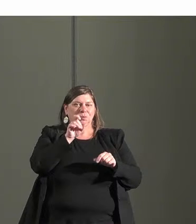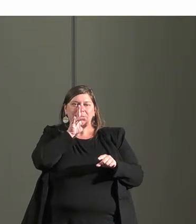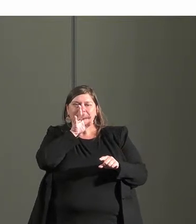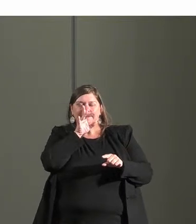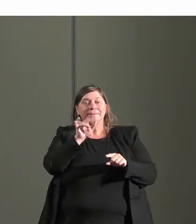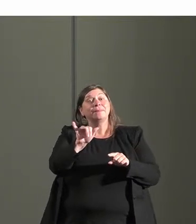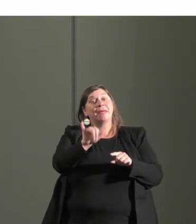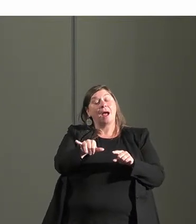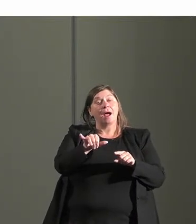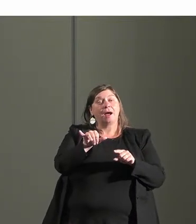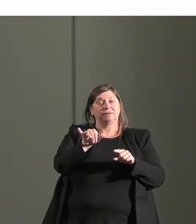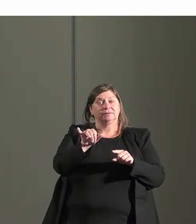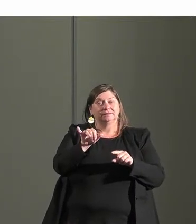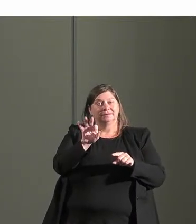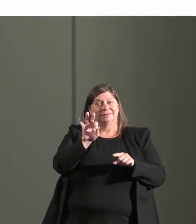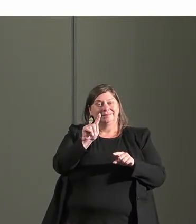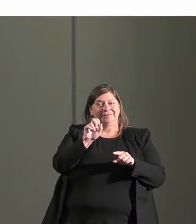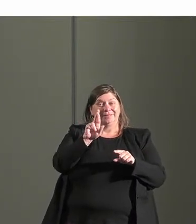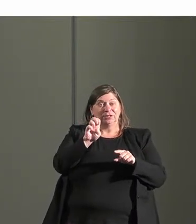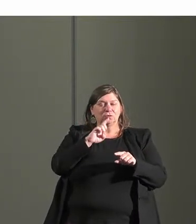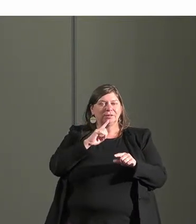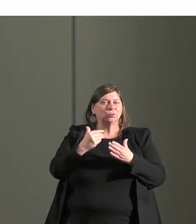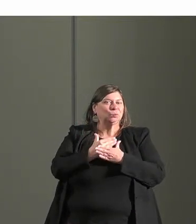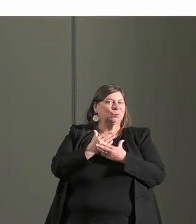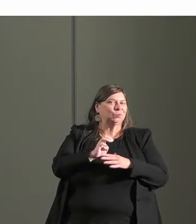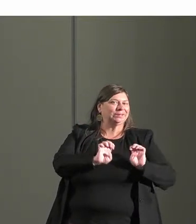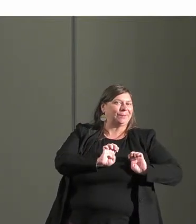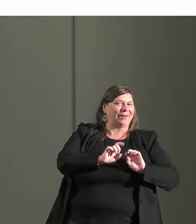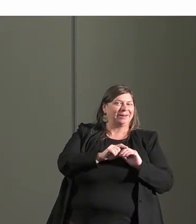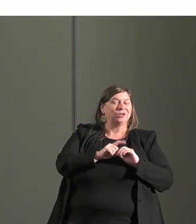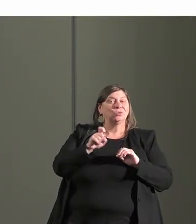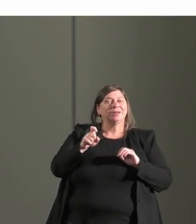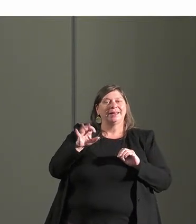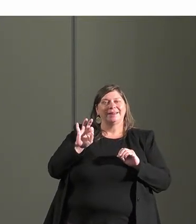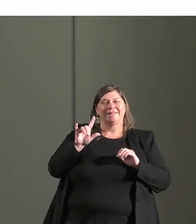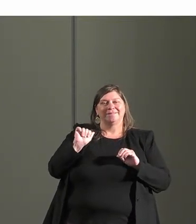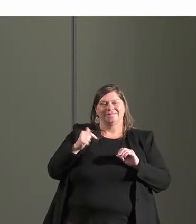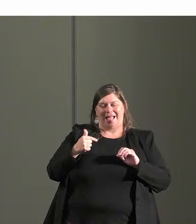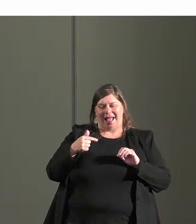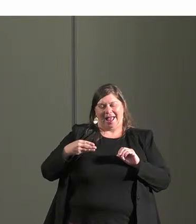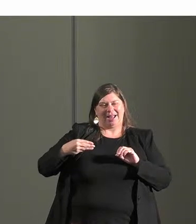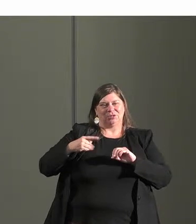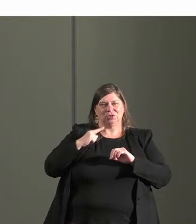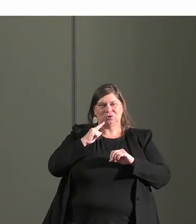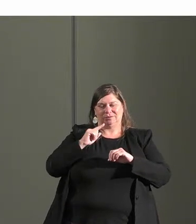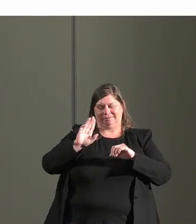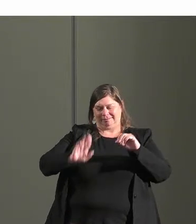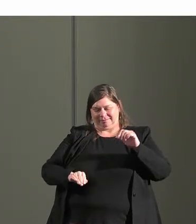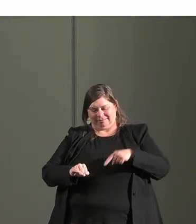Following selected speak. And this feature, is also an